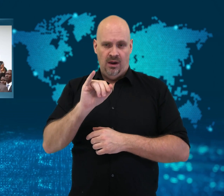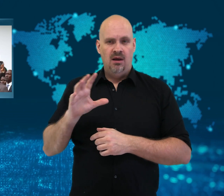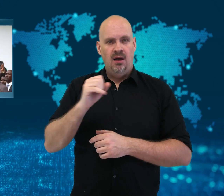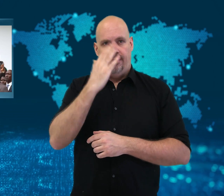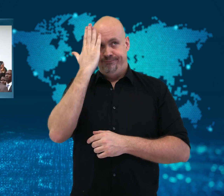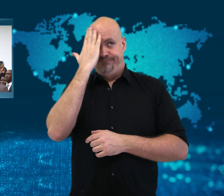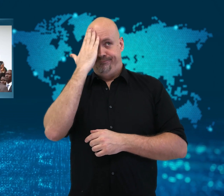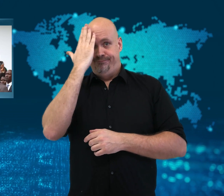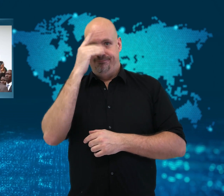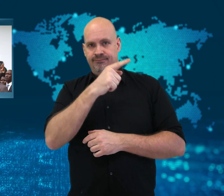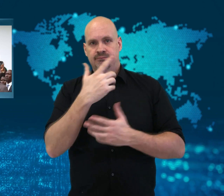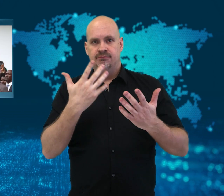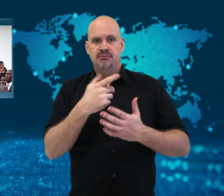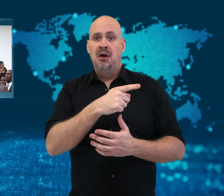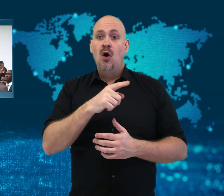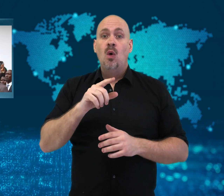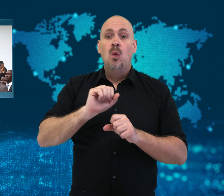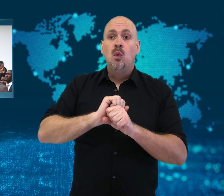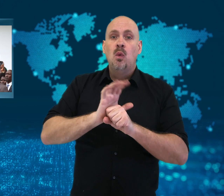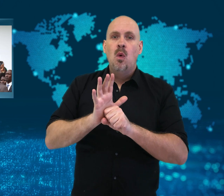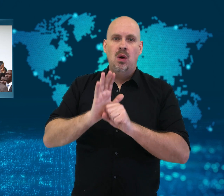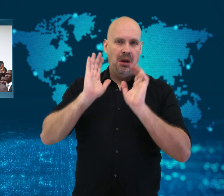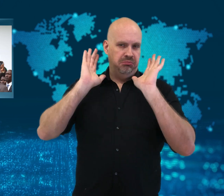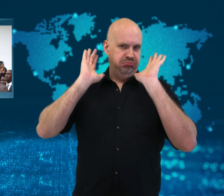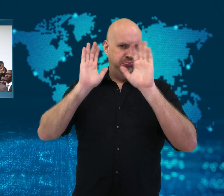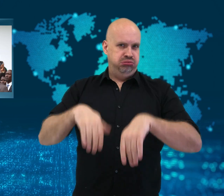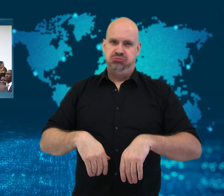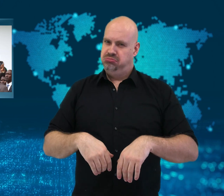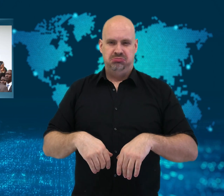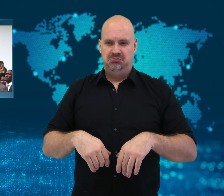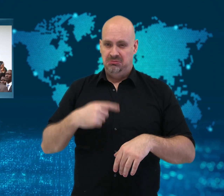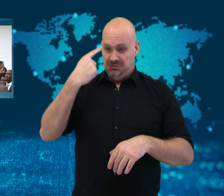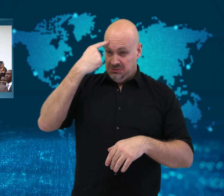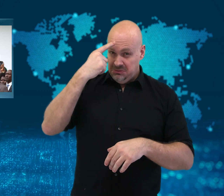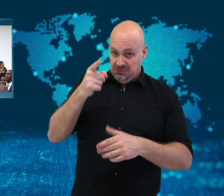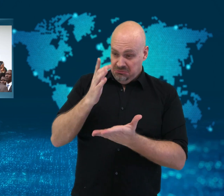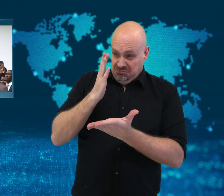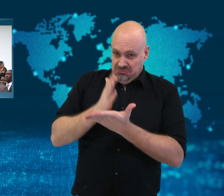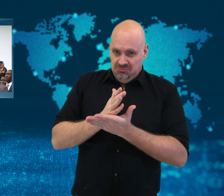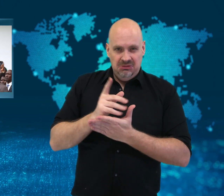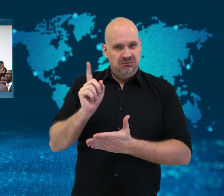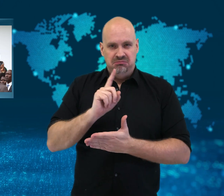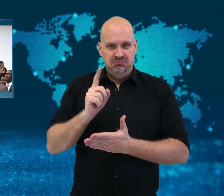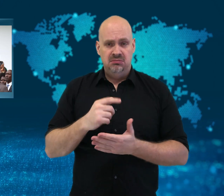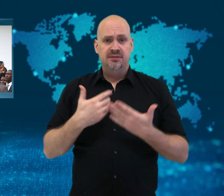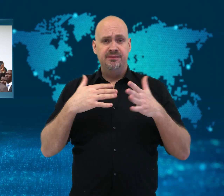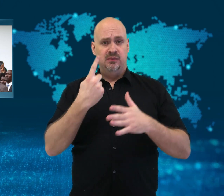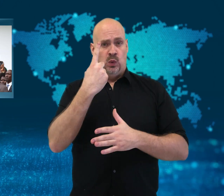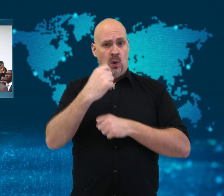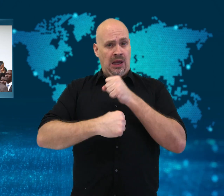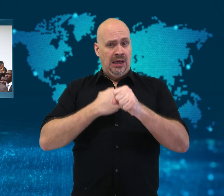Magufuli is well-known in Africa for being skeptical of COVID-19.